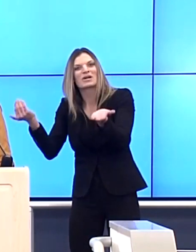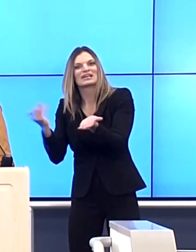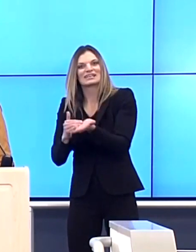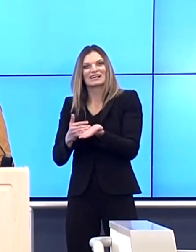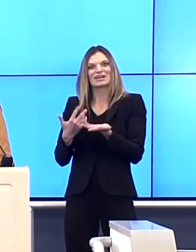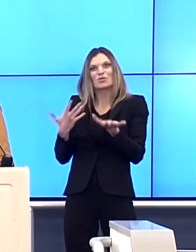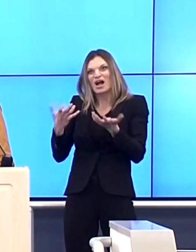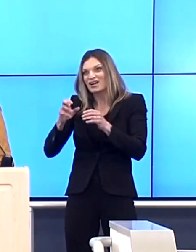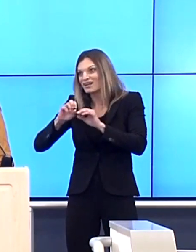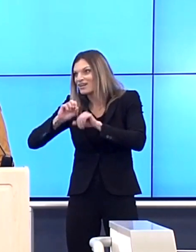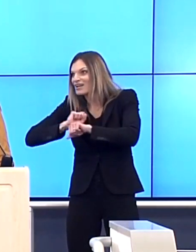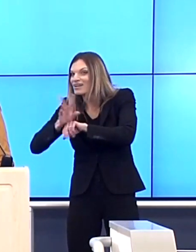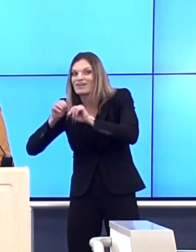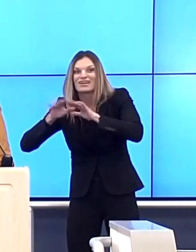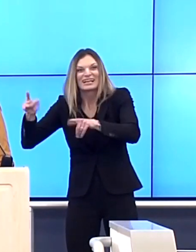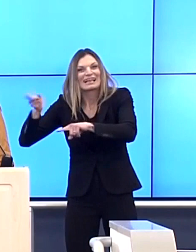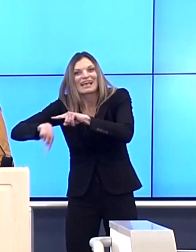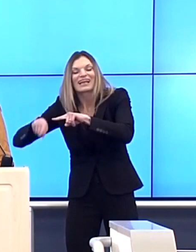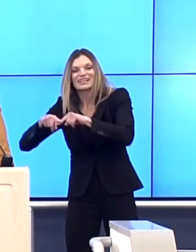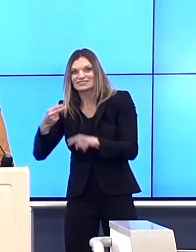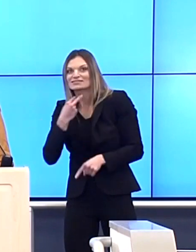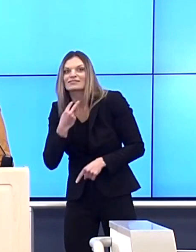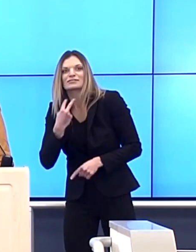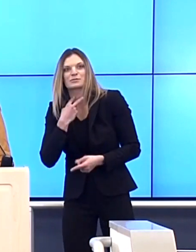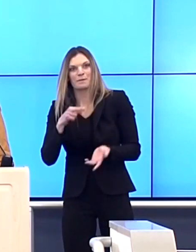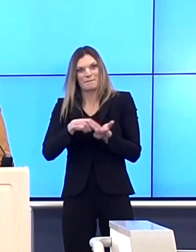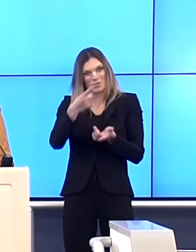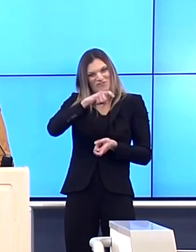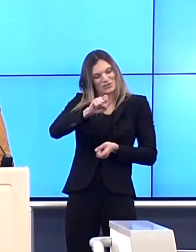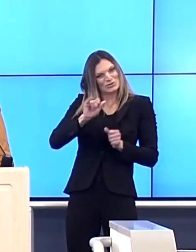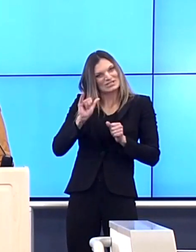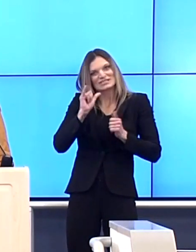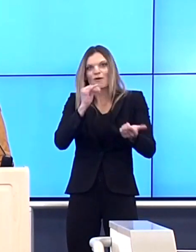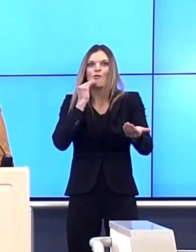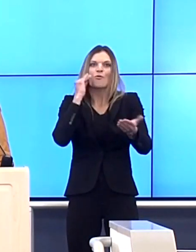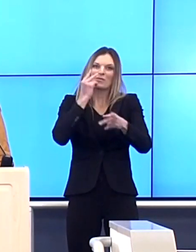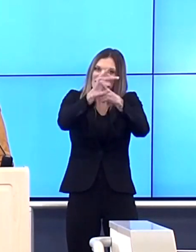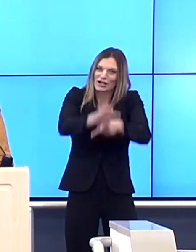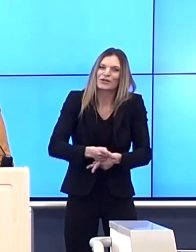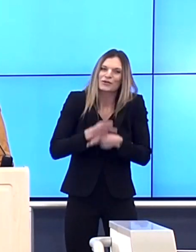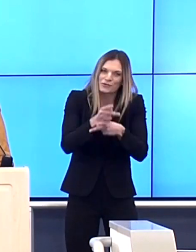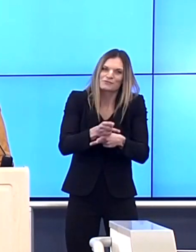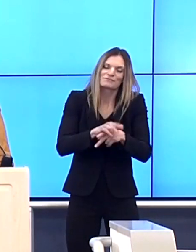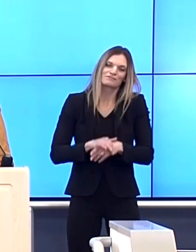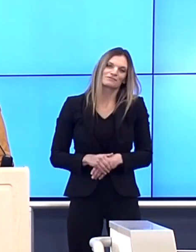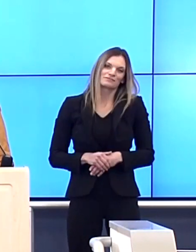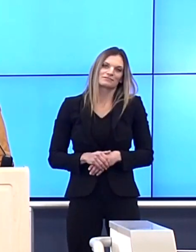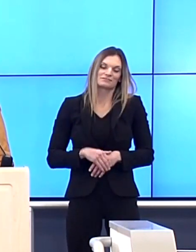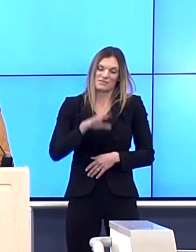SMALL BUSINESS OWNER WHO DESPERATELY WANTS TO KEEP THEIR DESPERATELY WANTS TO KEEP THEIR DOORS OPEN. DOORS OPEN. I BELIEVE IN YOU AND I KNOW WE I BELIEVE IN YOU AND I KNOW WE ARE UP TO THIS CHALLENGE.